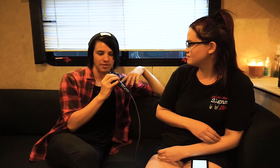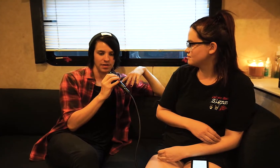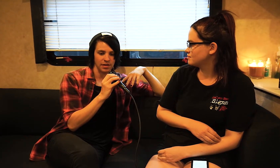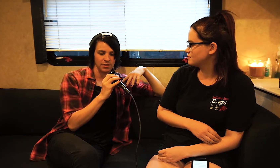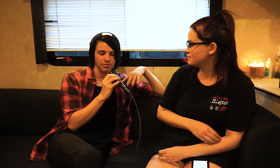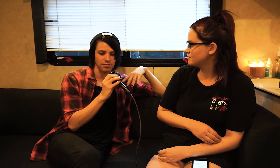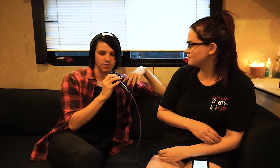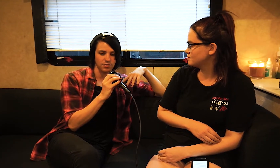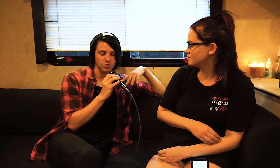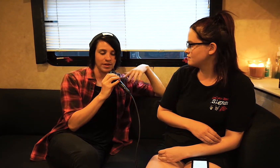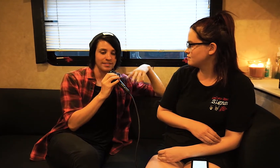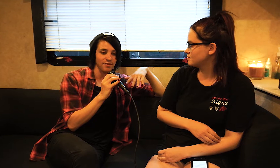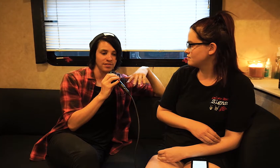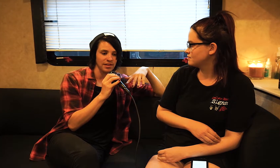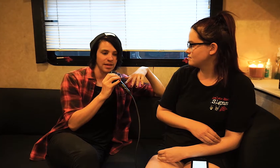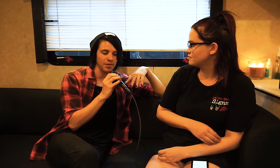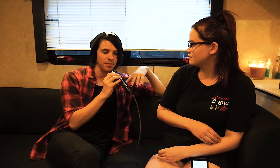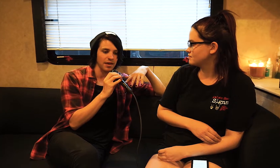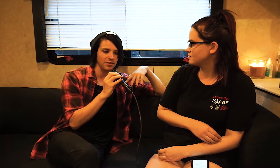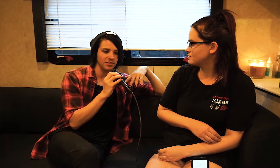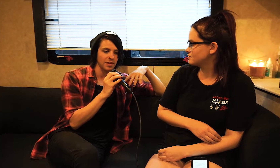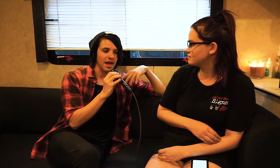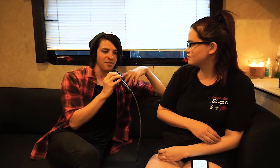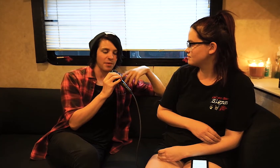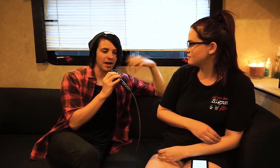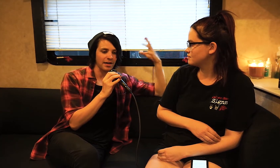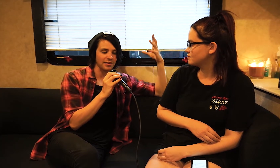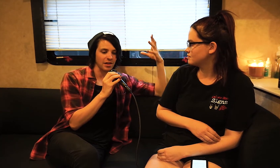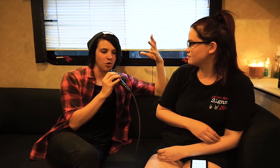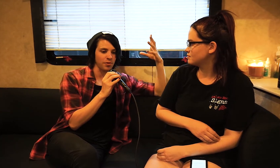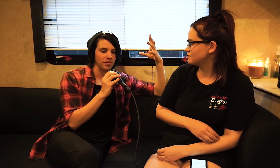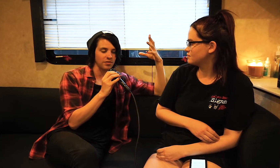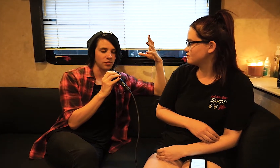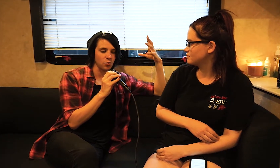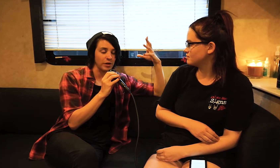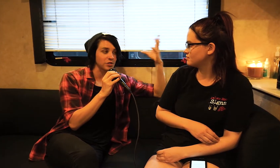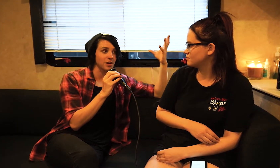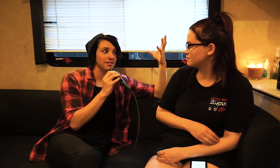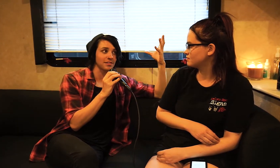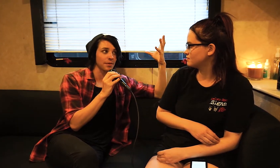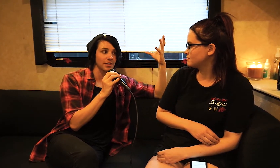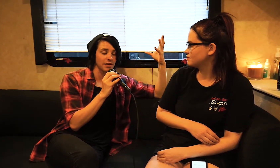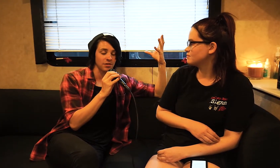Um I remember at the 2017 APMA's having my eye's kind of opened to wheelchair accessibility